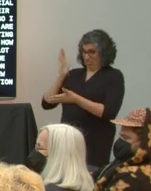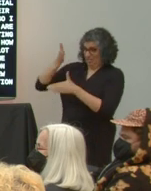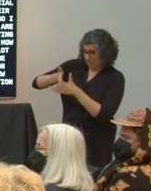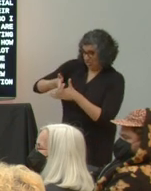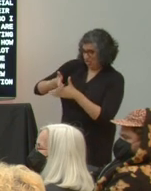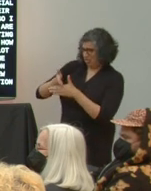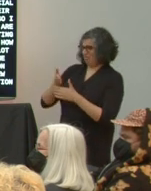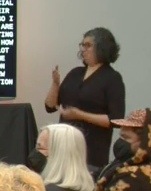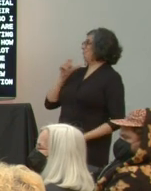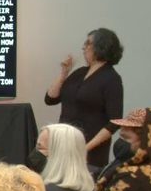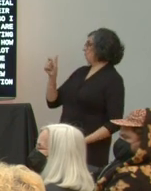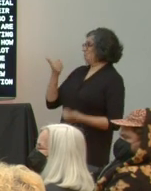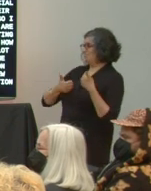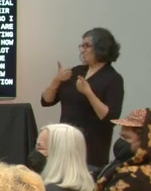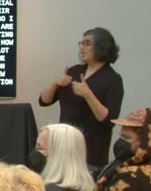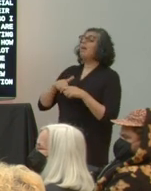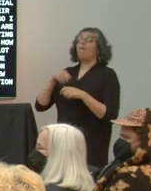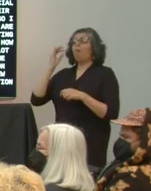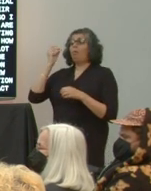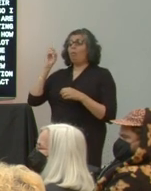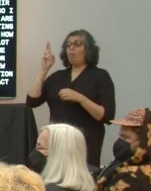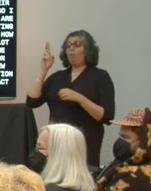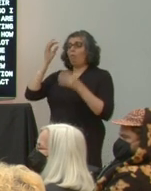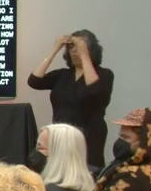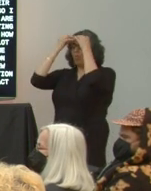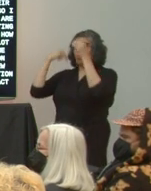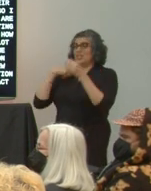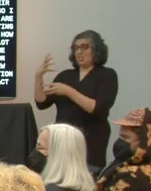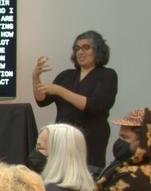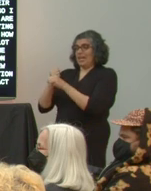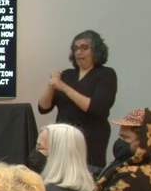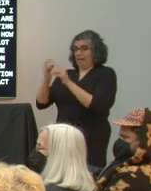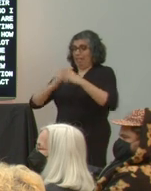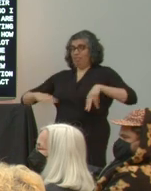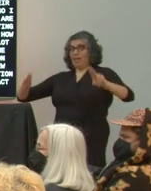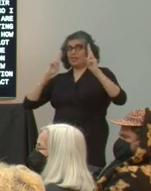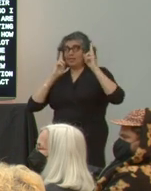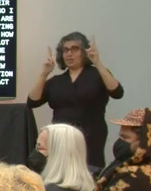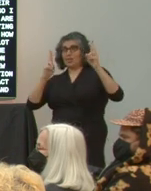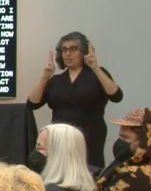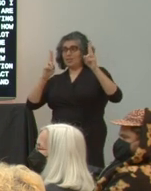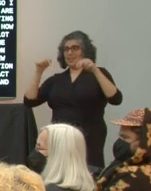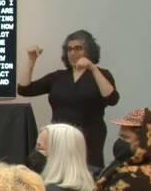And, you know, when thinking about even the fact that we just received a land acknowledgment, and downstairs, there's